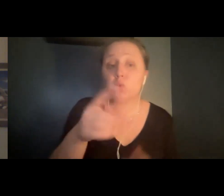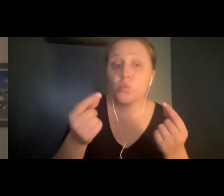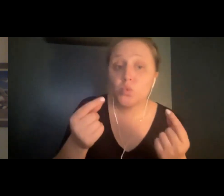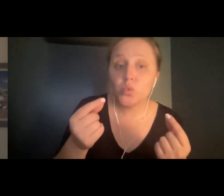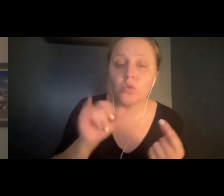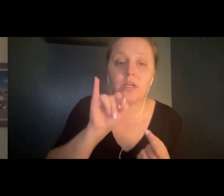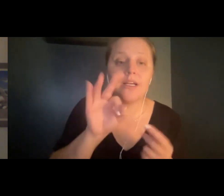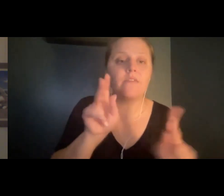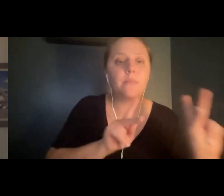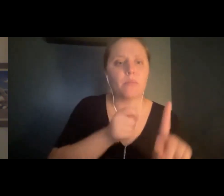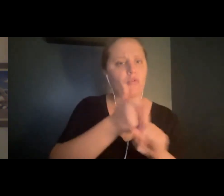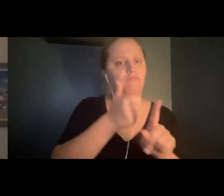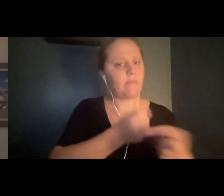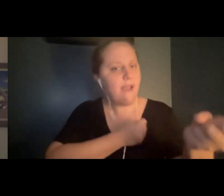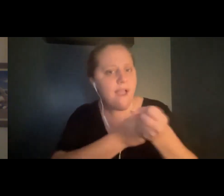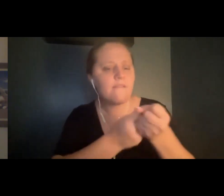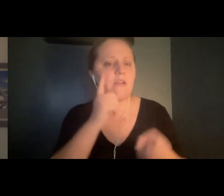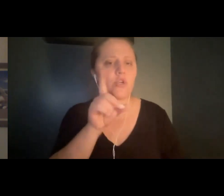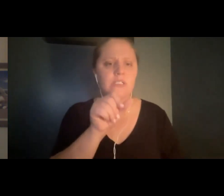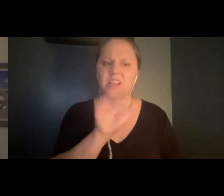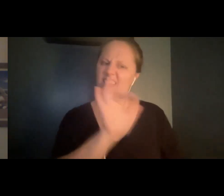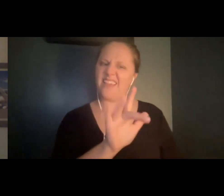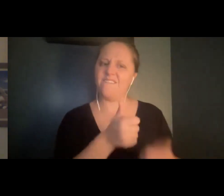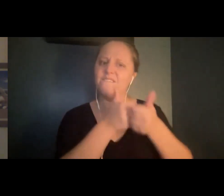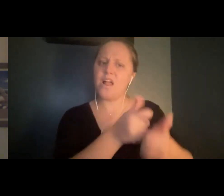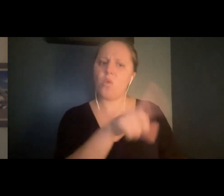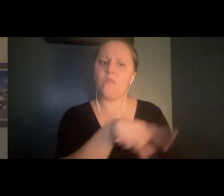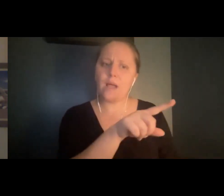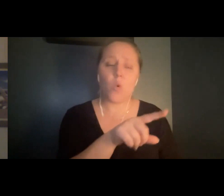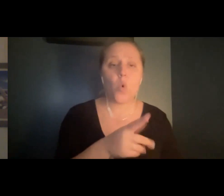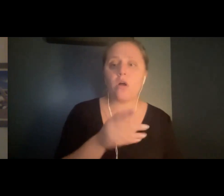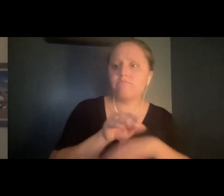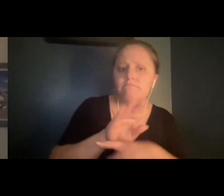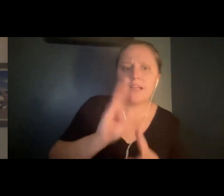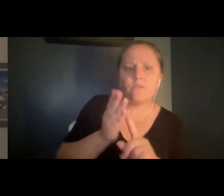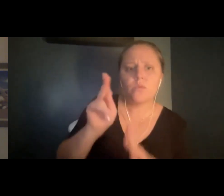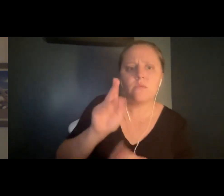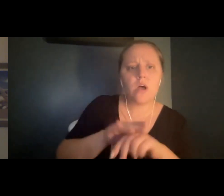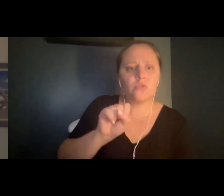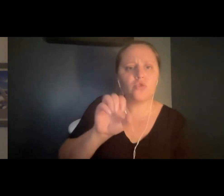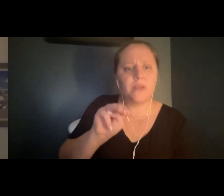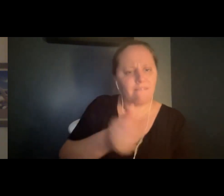you know, that are disability advocates and ... influencers on social media, reading engaging with their posts,